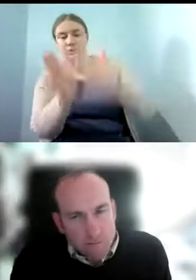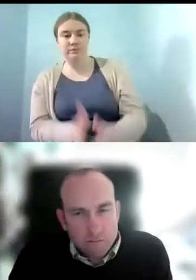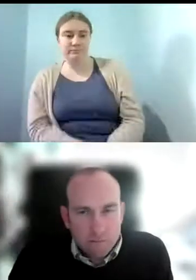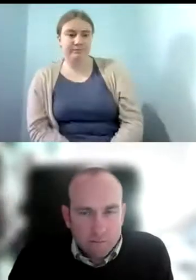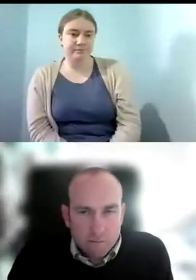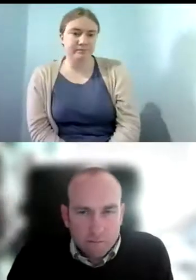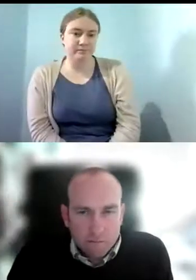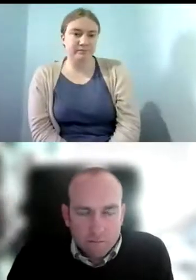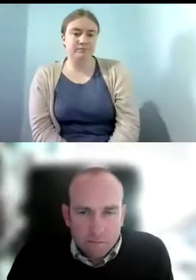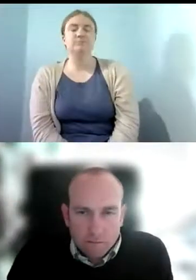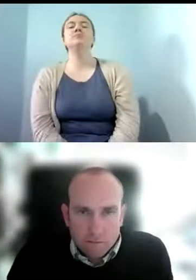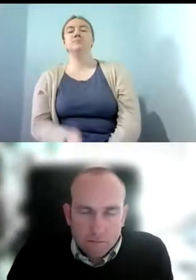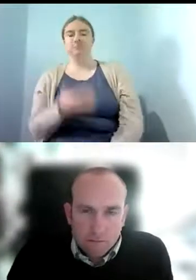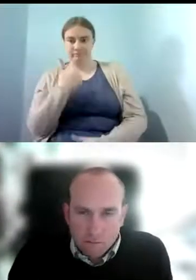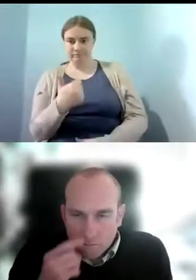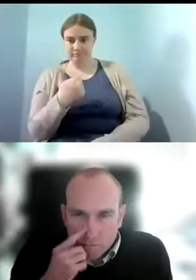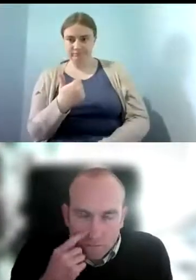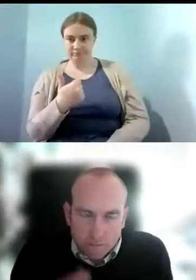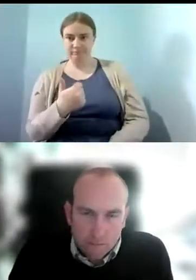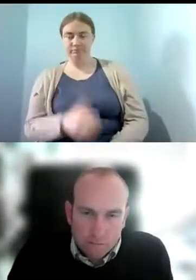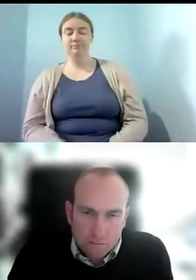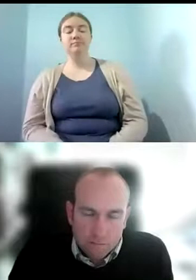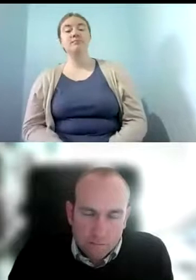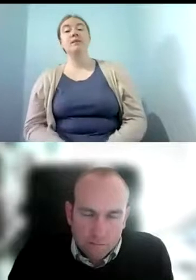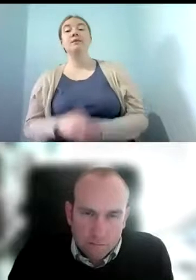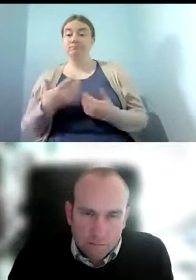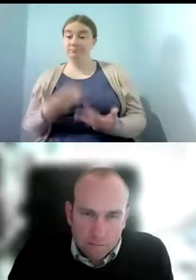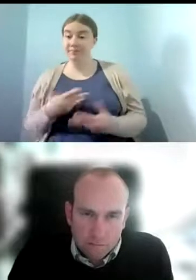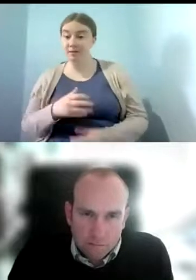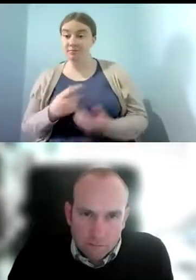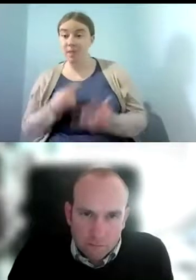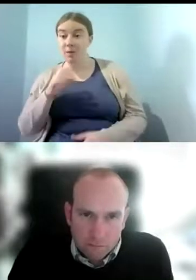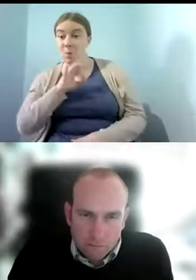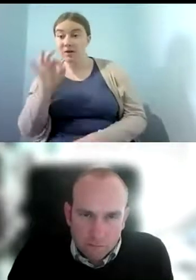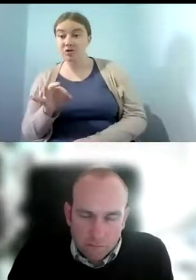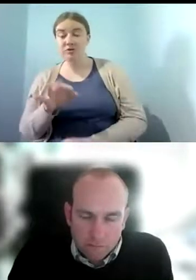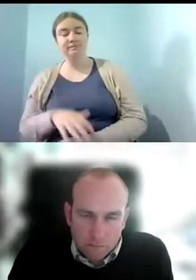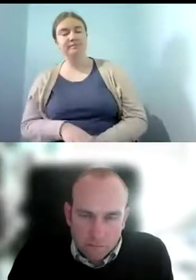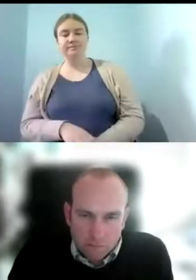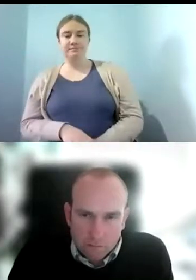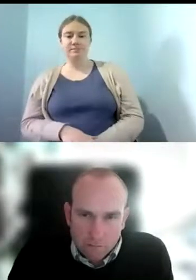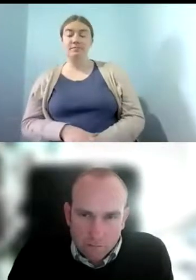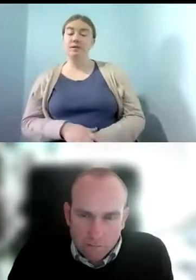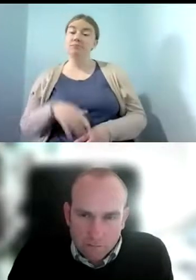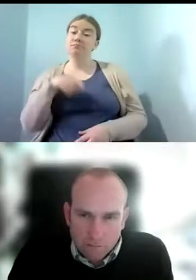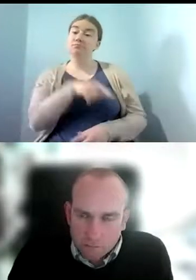okay a slightly different question next about what we've put in place at bevere to stop children